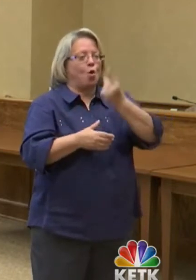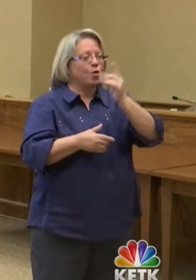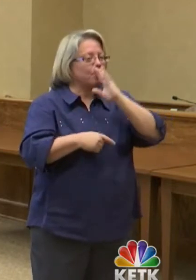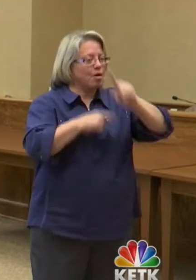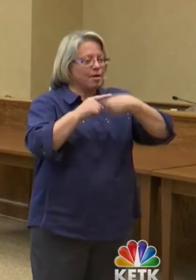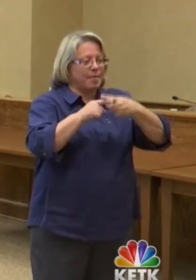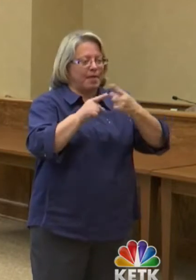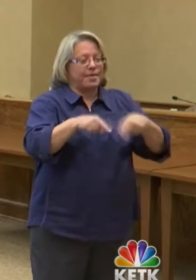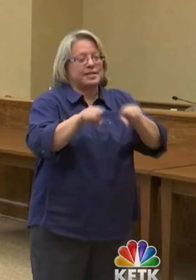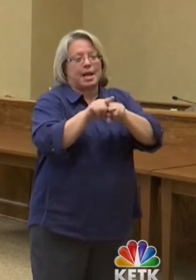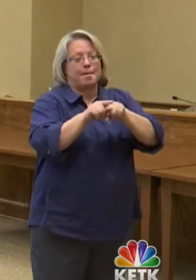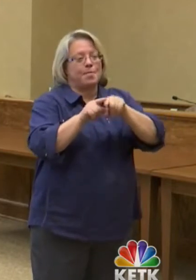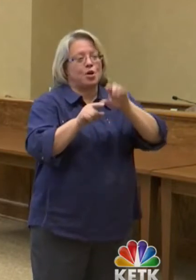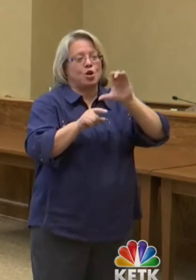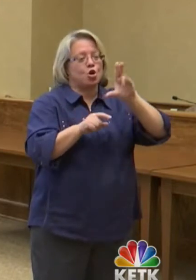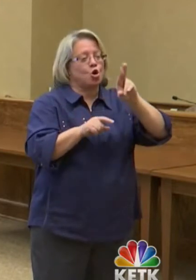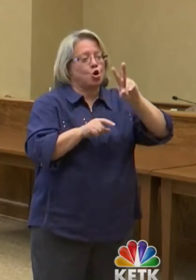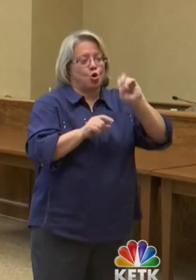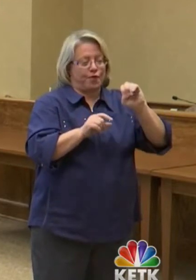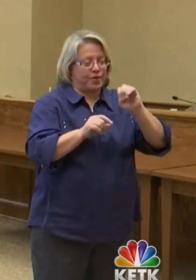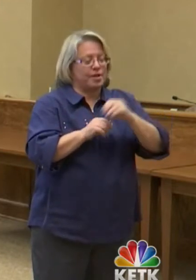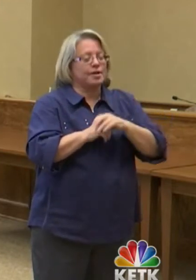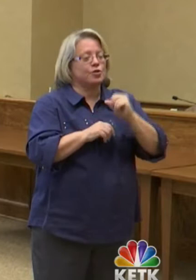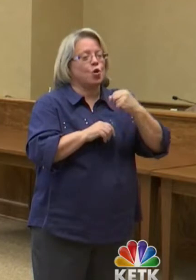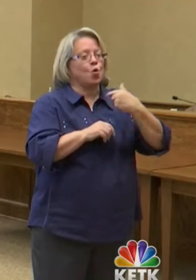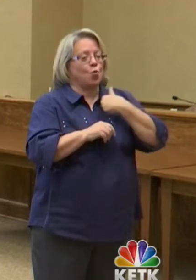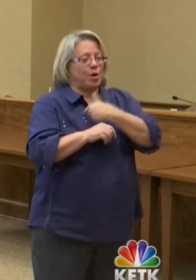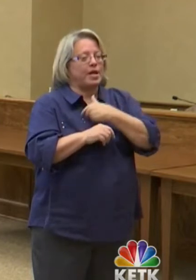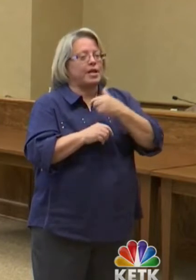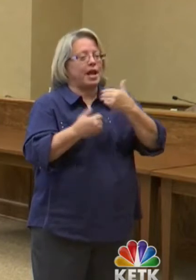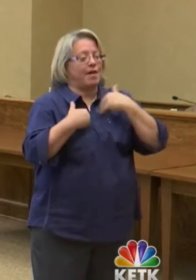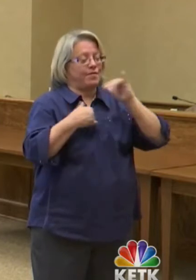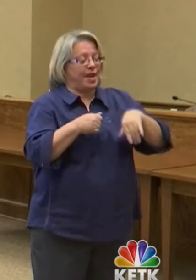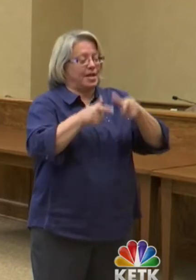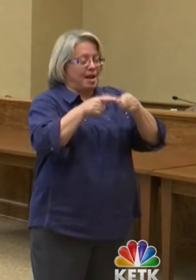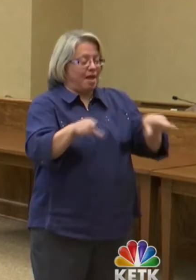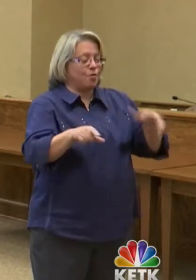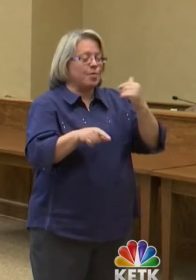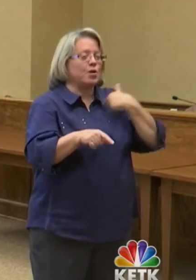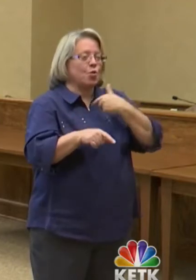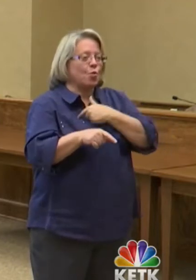CURVES. WHAT DO WE MEAN AND RECOGNIZING